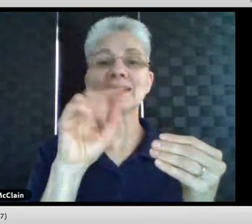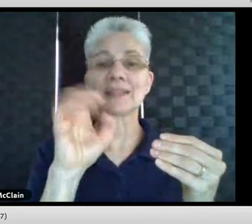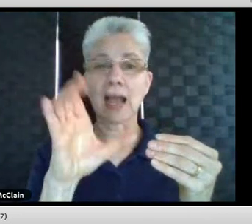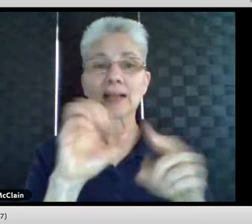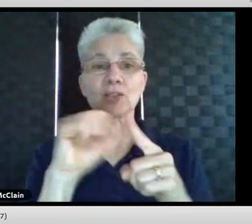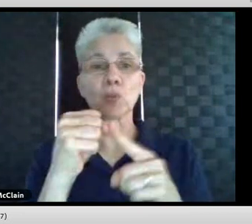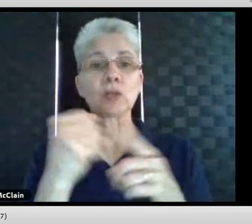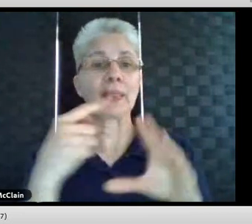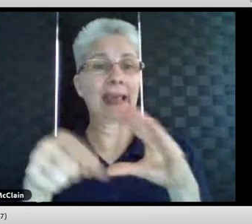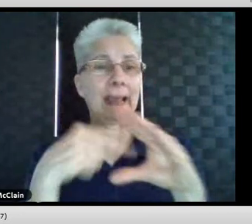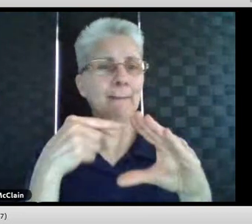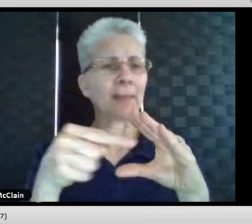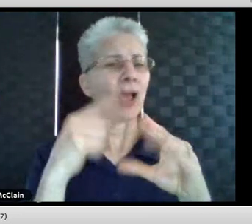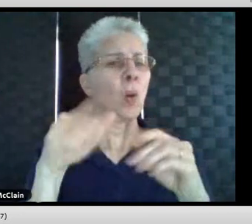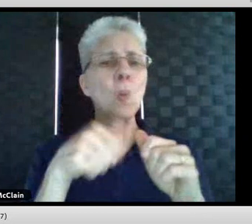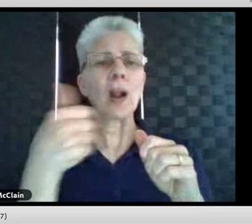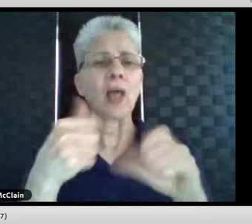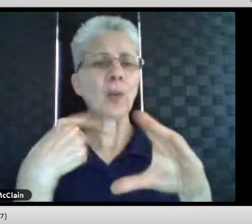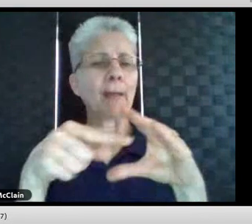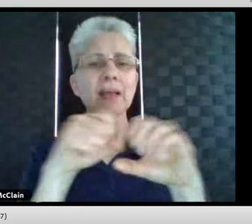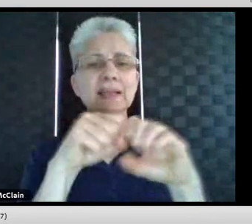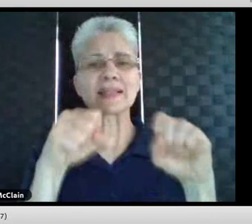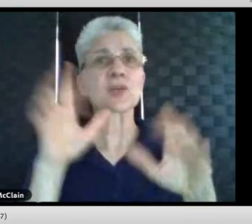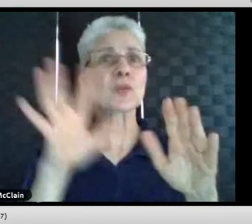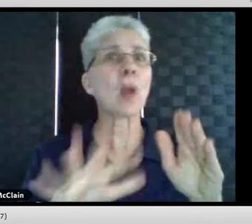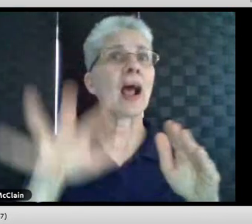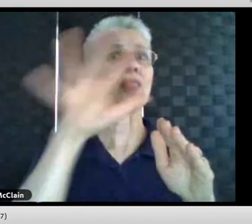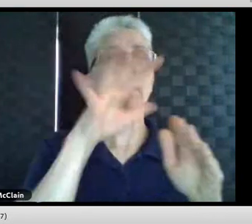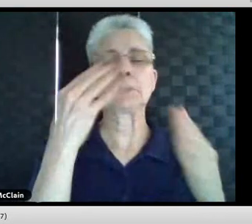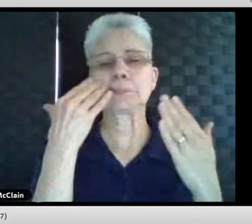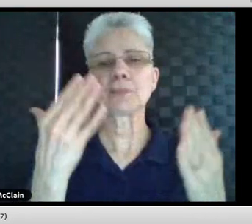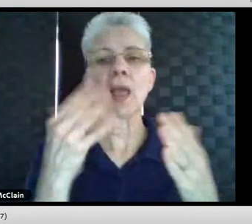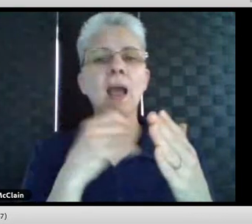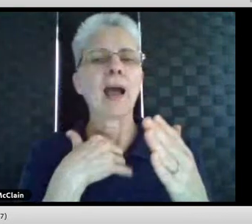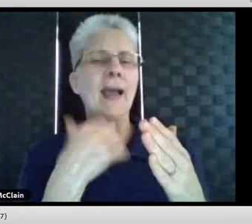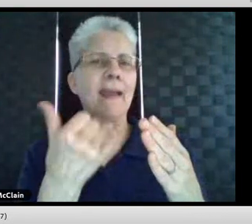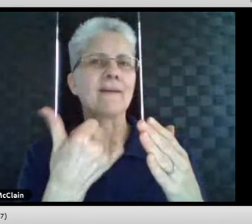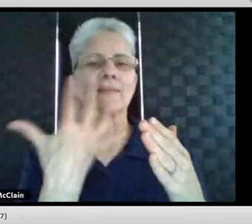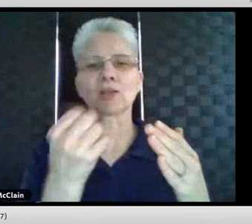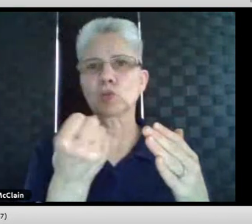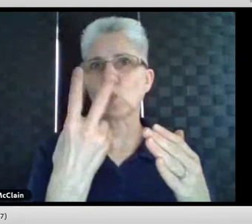You know, what other e-mail systems are out there? I have, like, 12 e-mail accounts